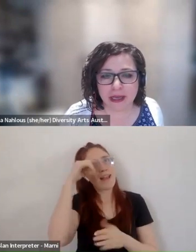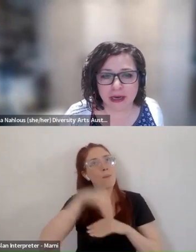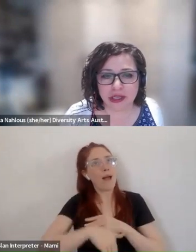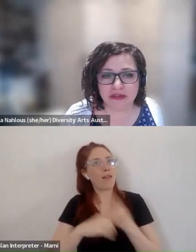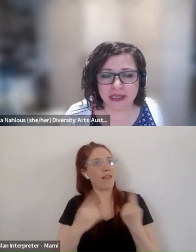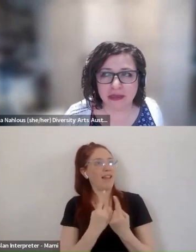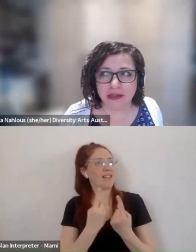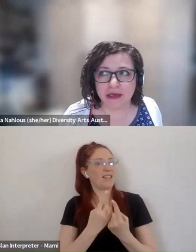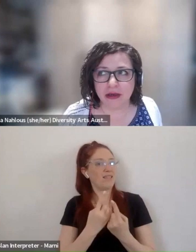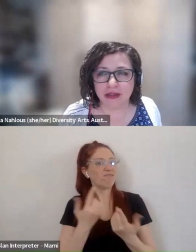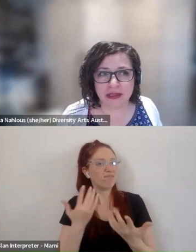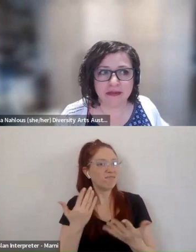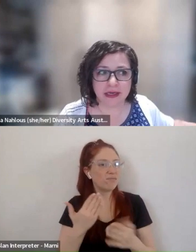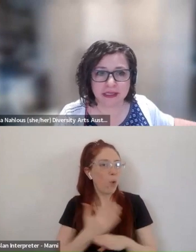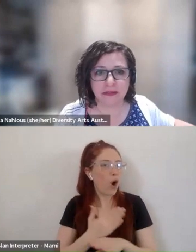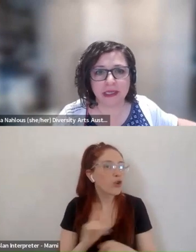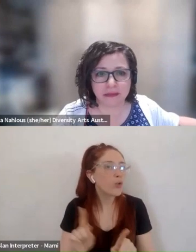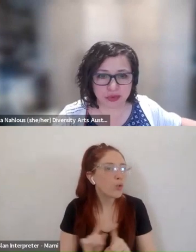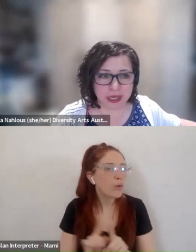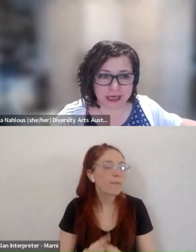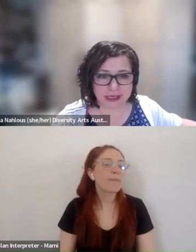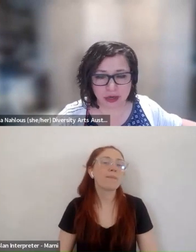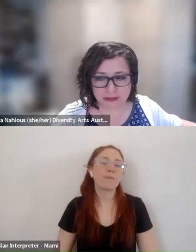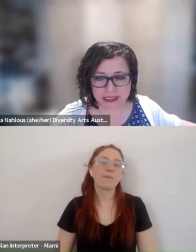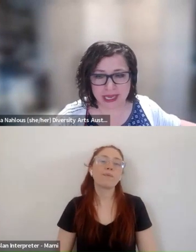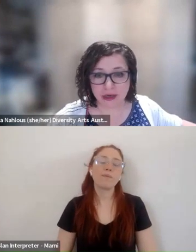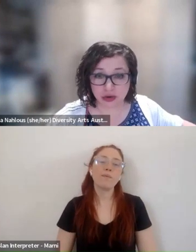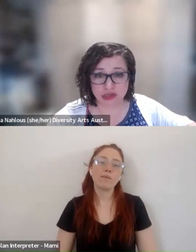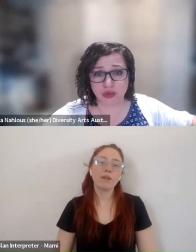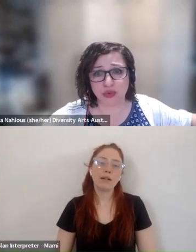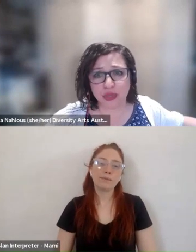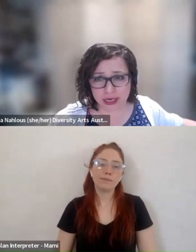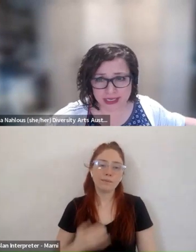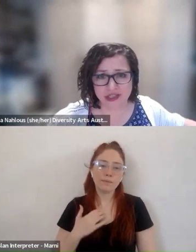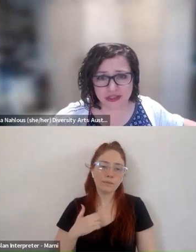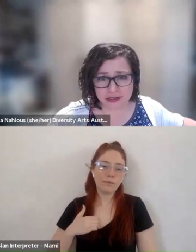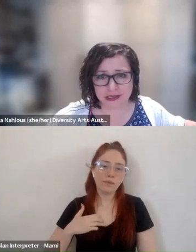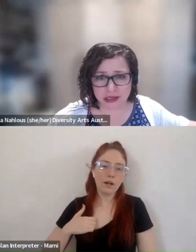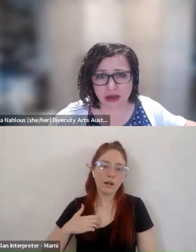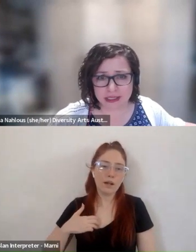And I don't think that I think that it's applicable, I guess what I'm saying across all organizations, these kinds of